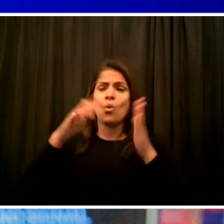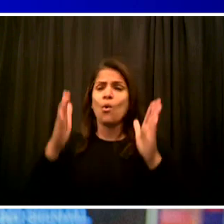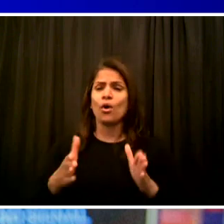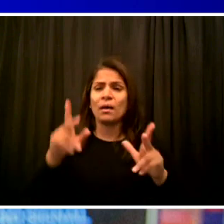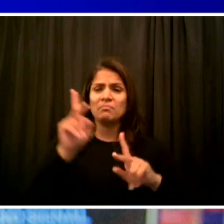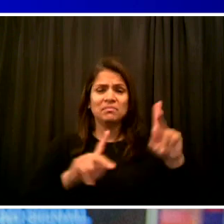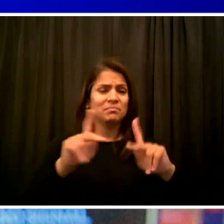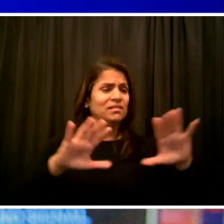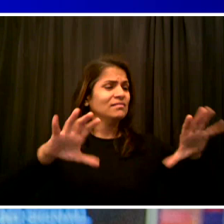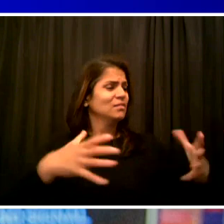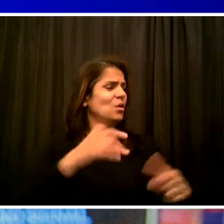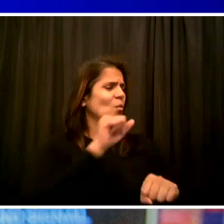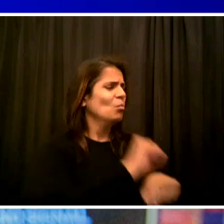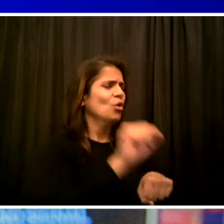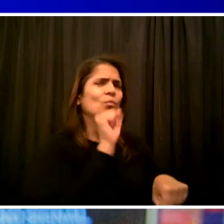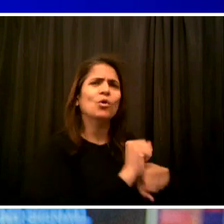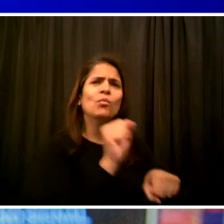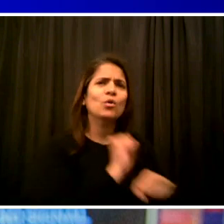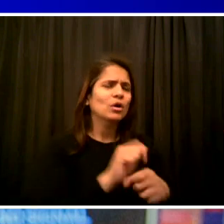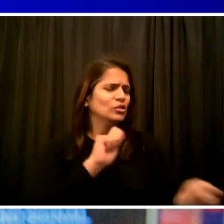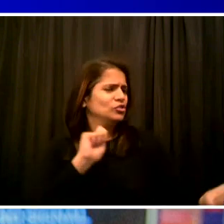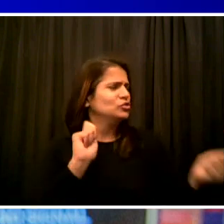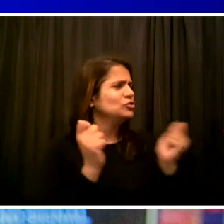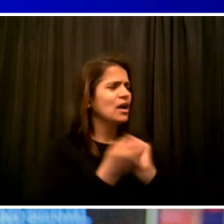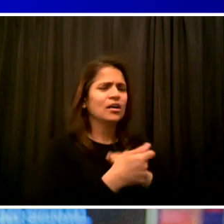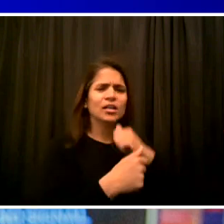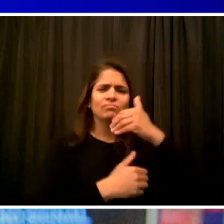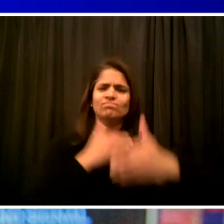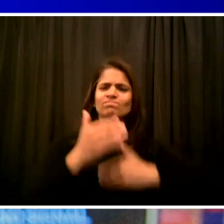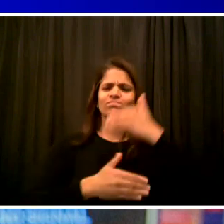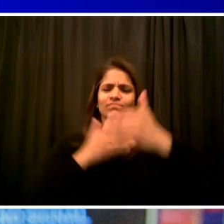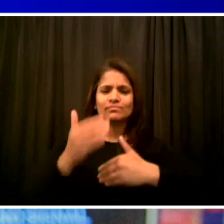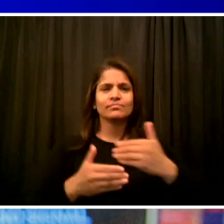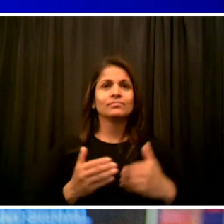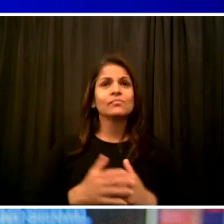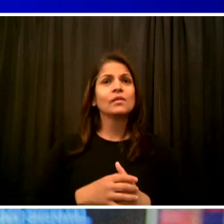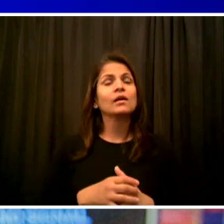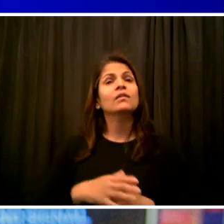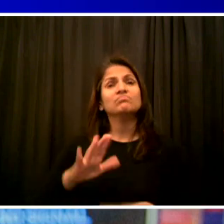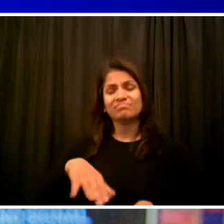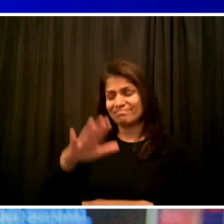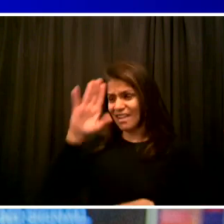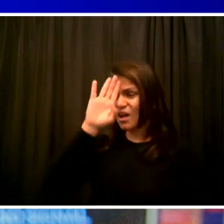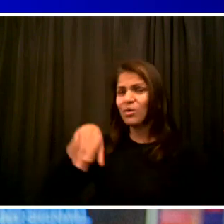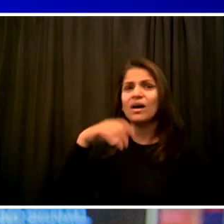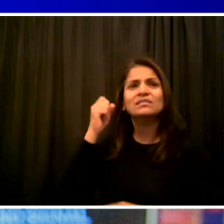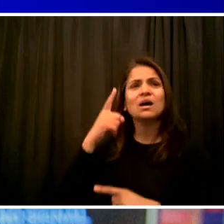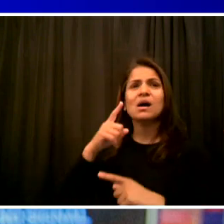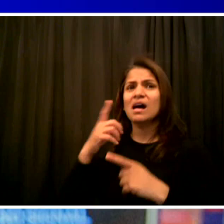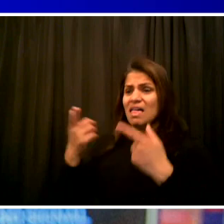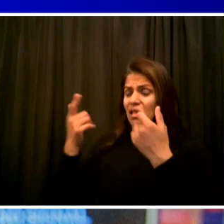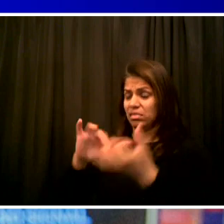ADAPTING. THAT'S ANOTHER GREAT NEW YORK CITY ACHRACTERISTIC, ADAPTABILITY.